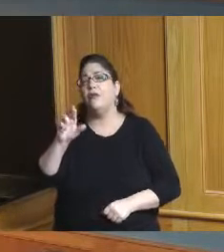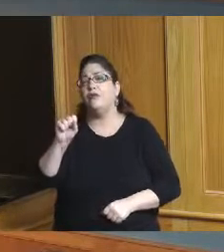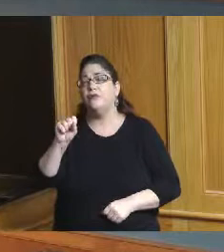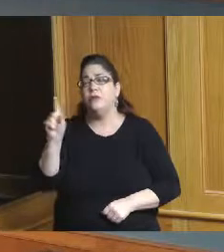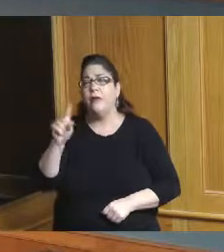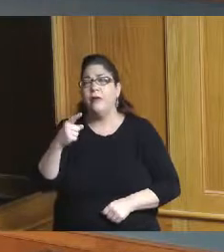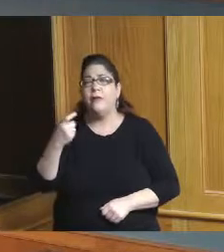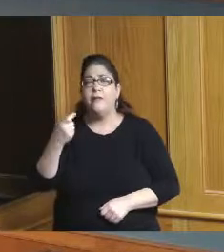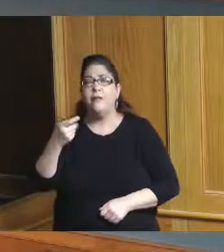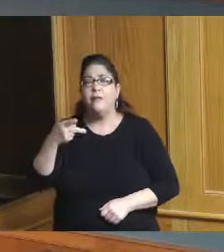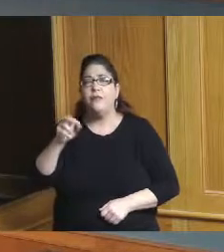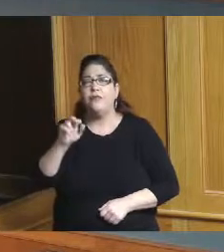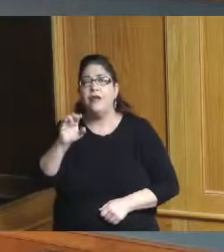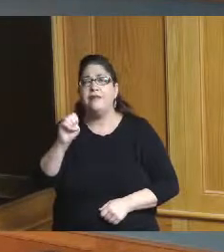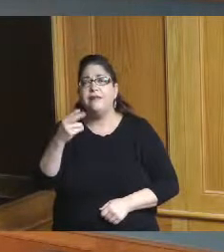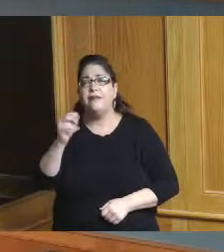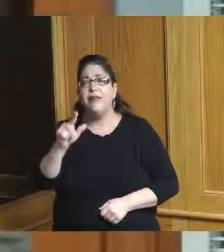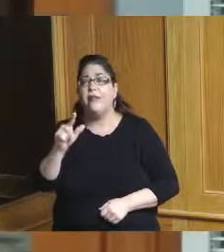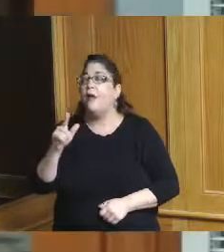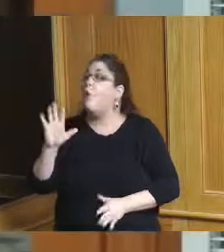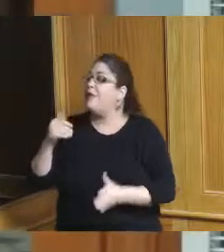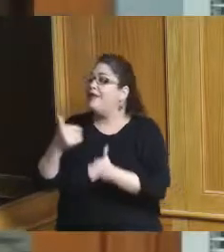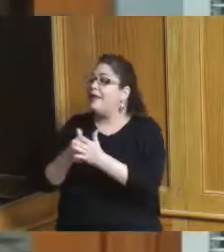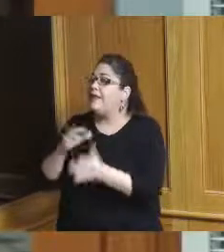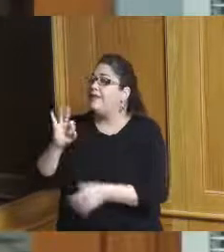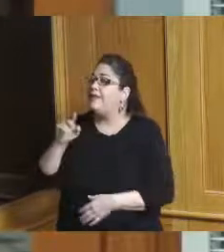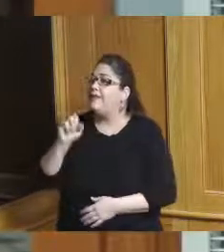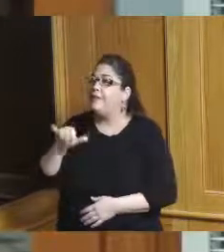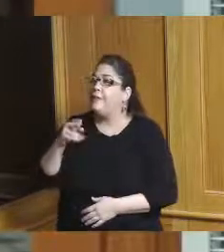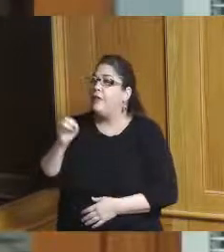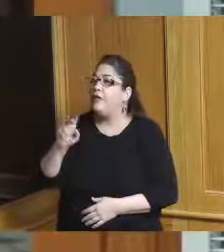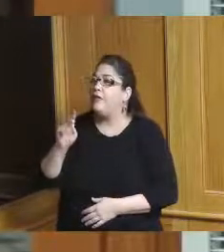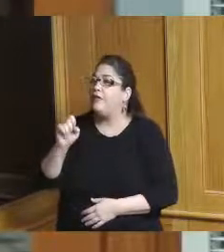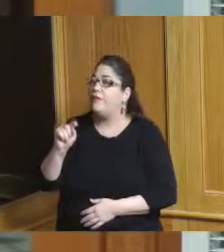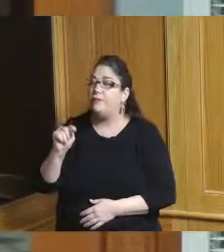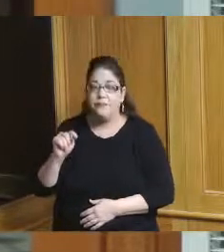that's by Findlay Market market okay so an Over-the-Rhine okay thank you